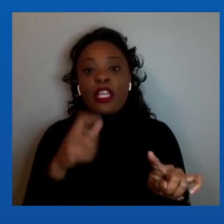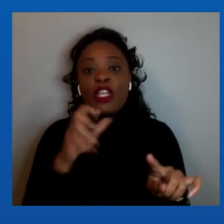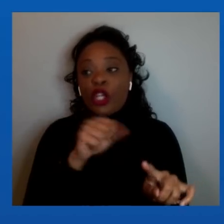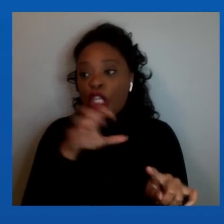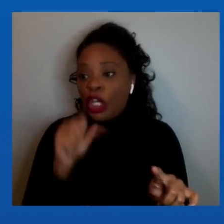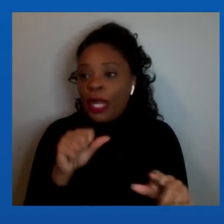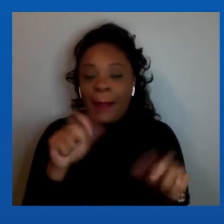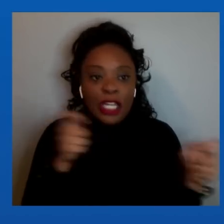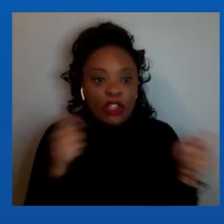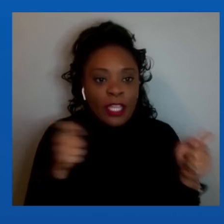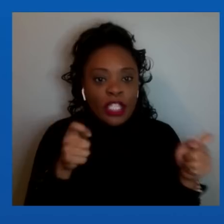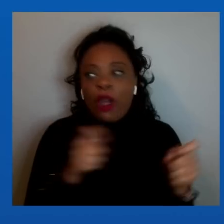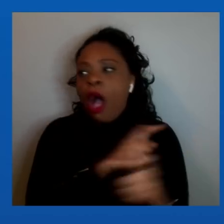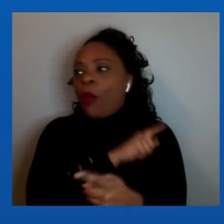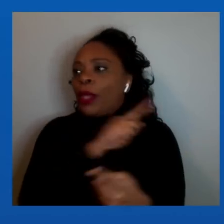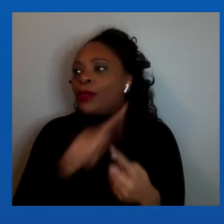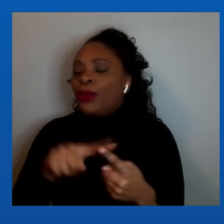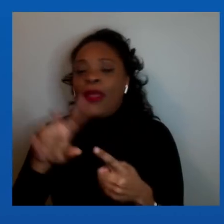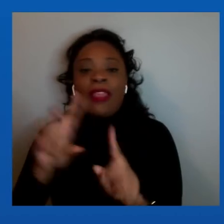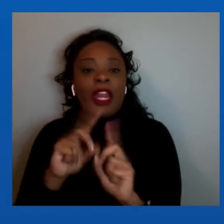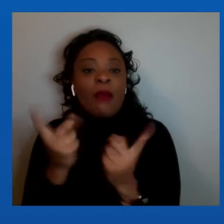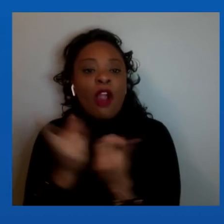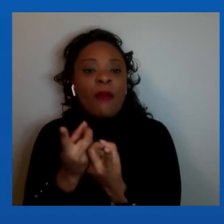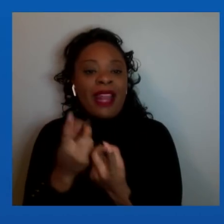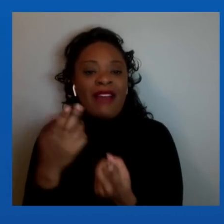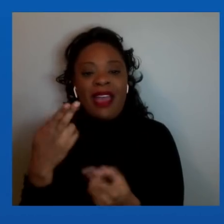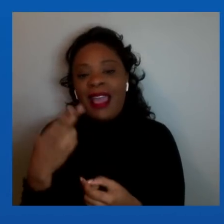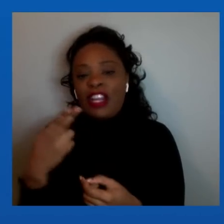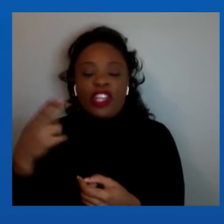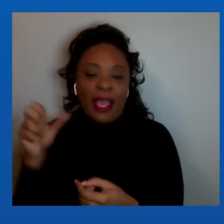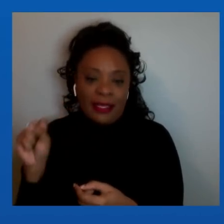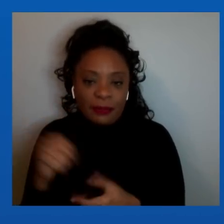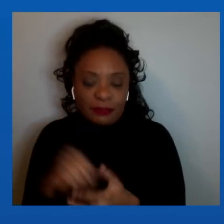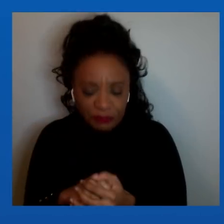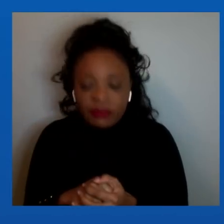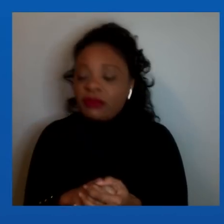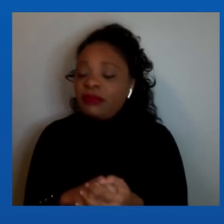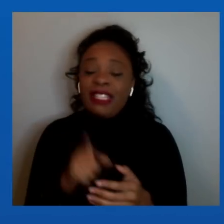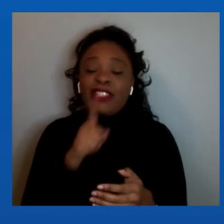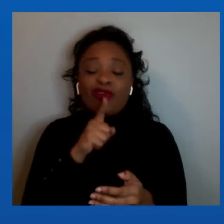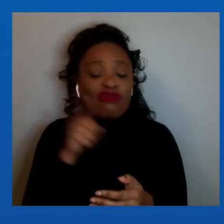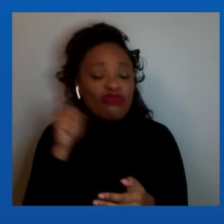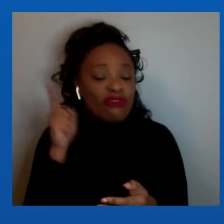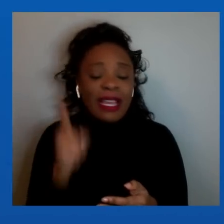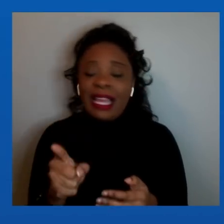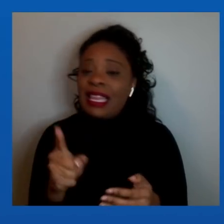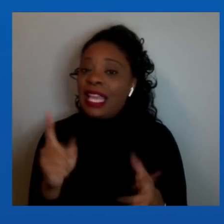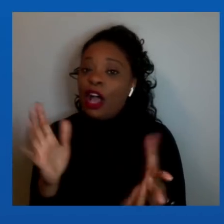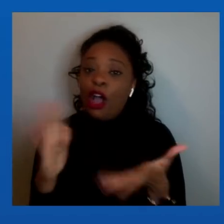to the Department of Health and Human Services. It is truly a coalition for economic dignity.